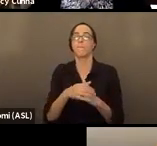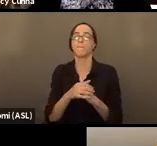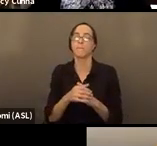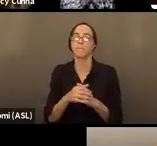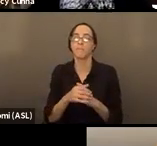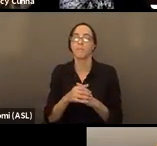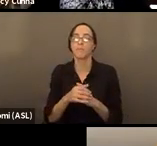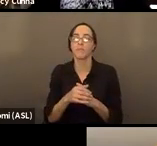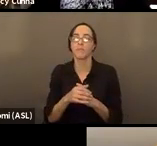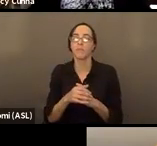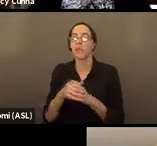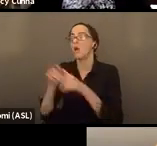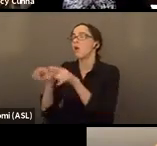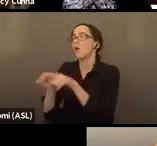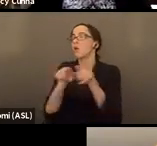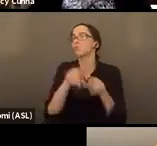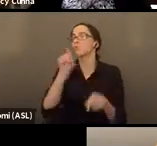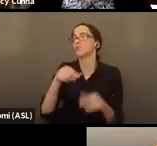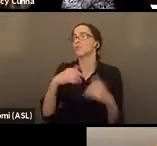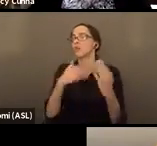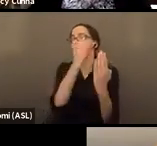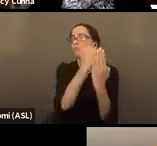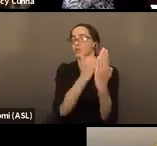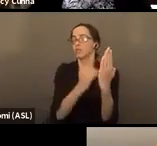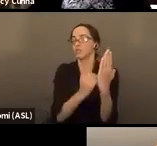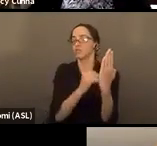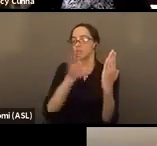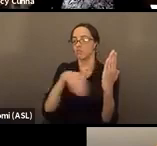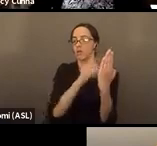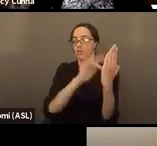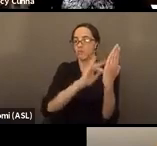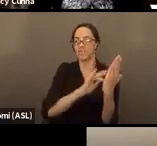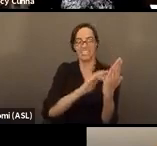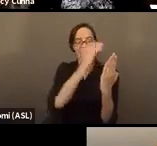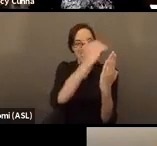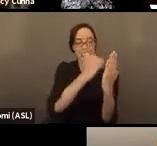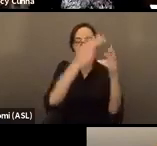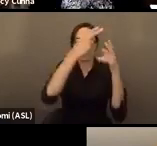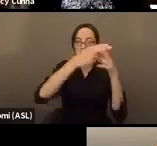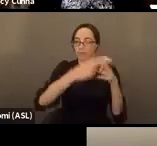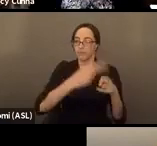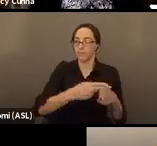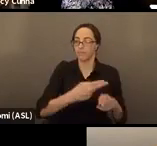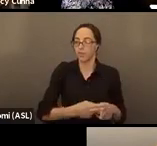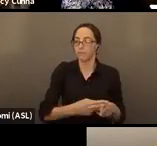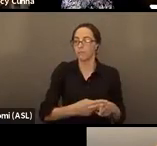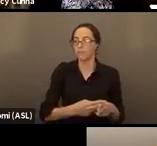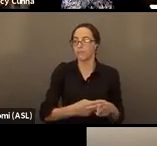written out or photograph with your phone or have it on a little uh drive stick um